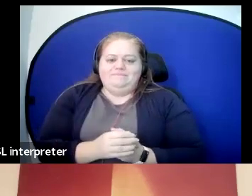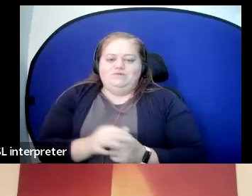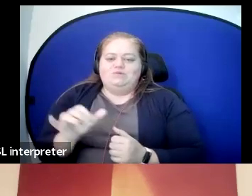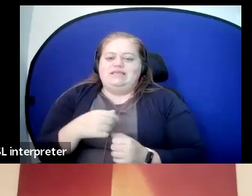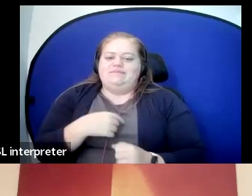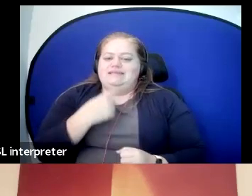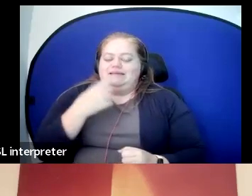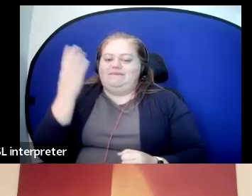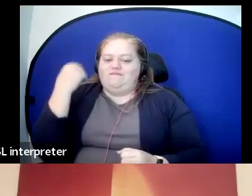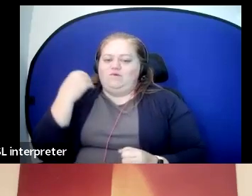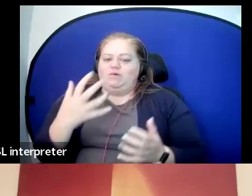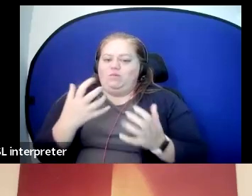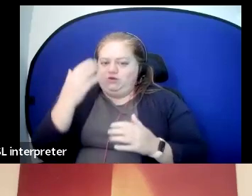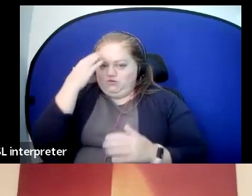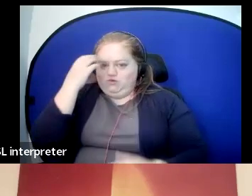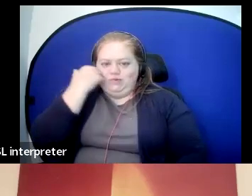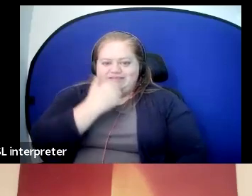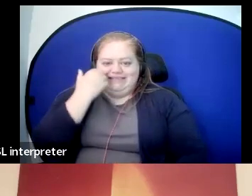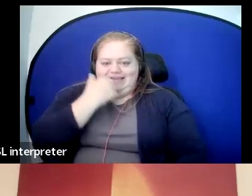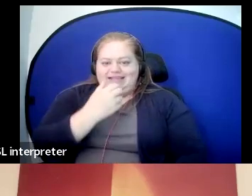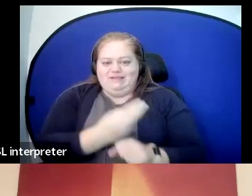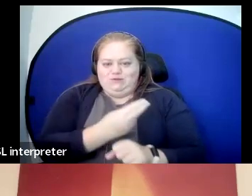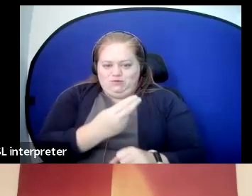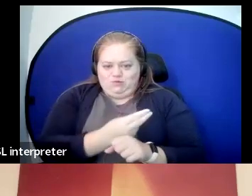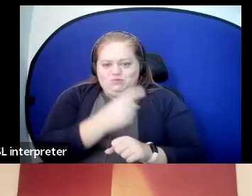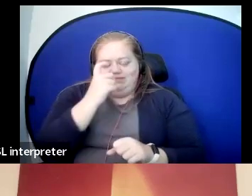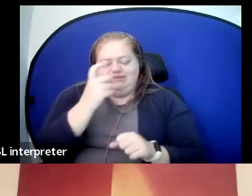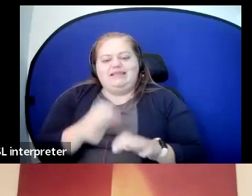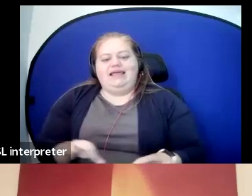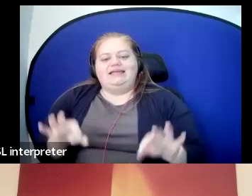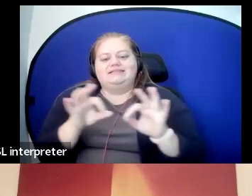we want to know daily use because those are the critical use cases.